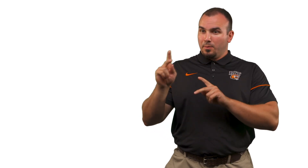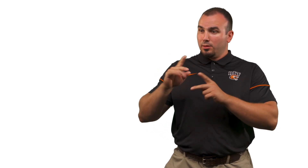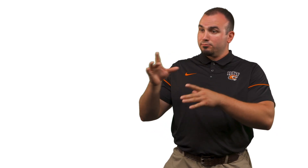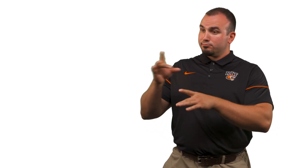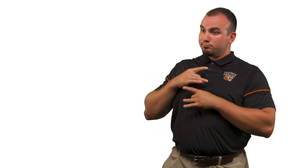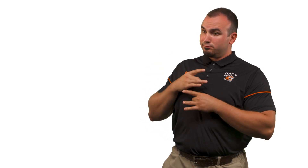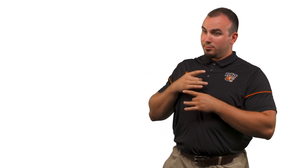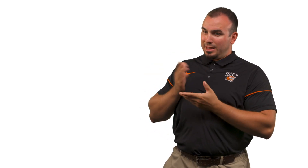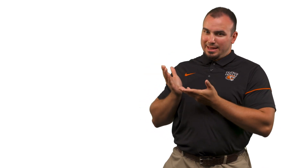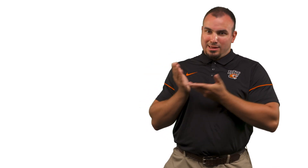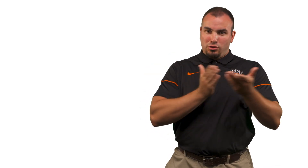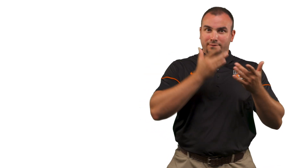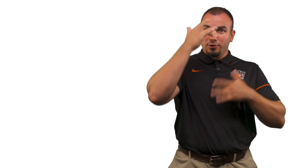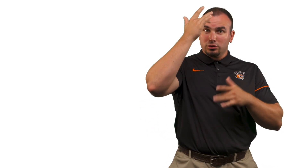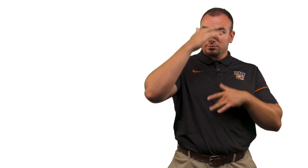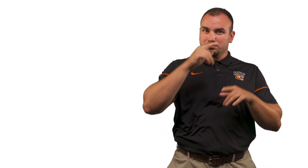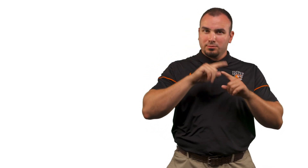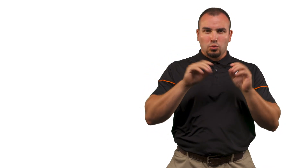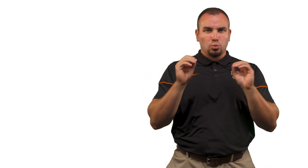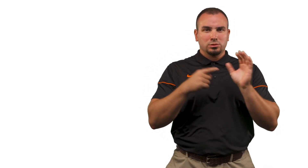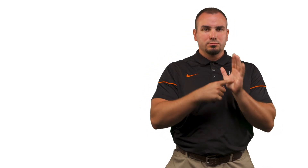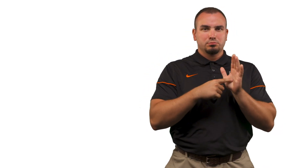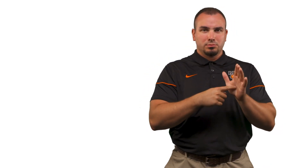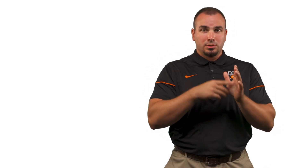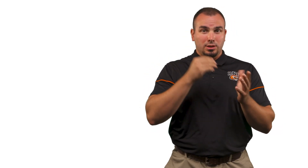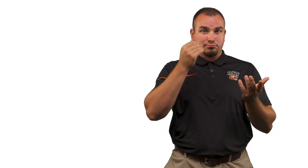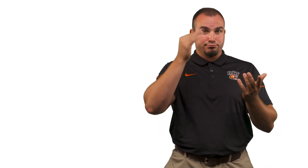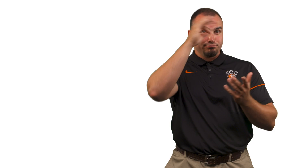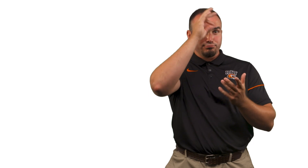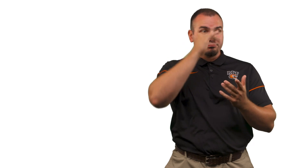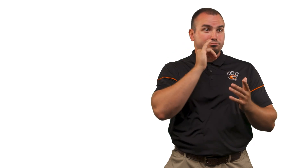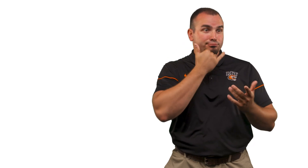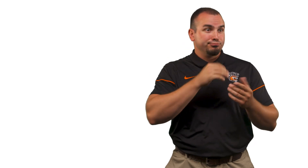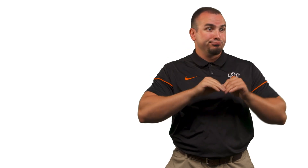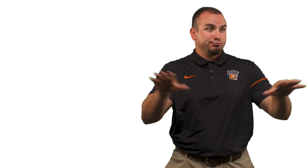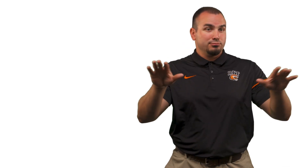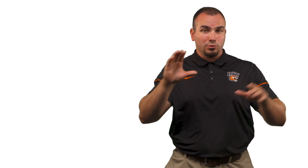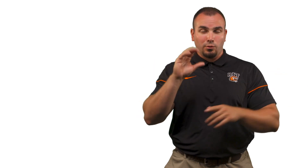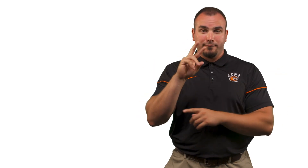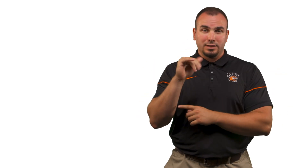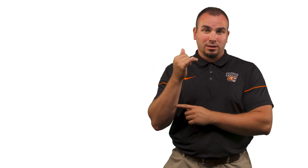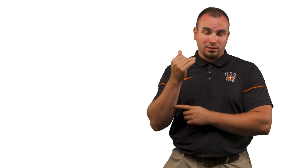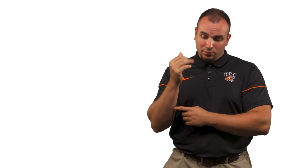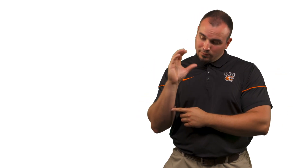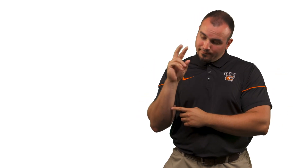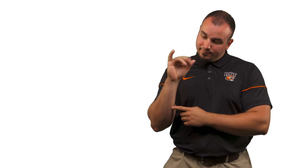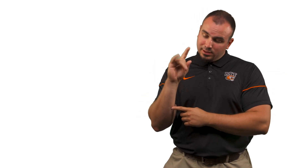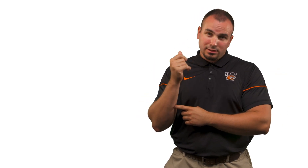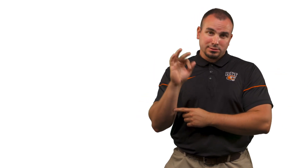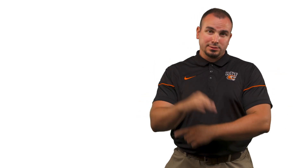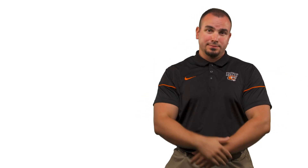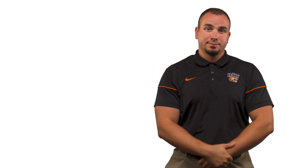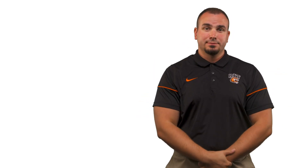It is possible for people without symptoms to be carriers of the virus and unknowingly spread COVID-19.